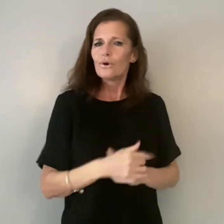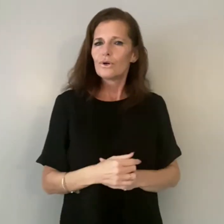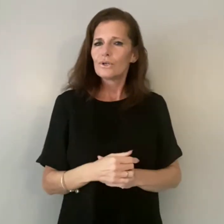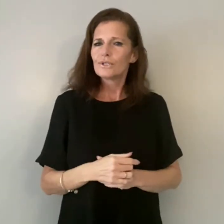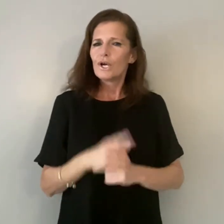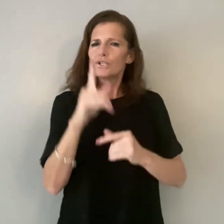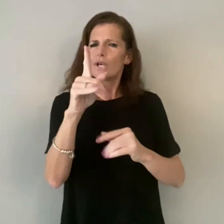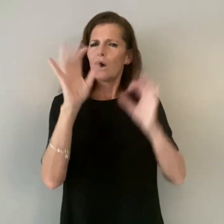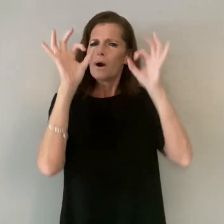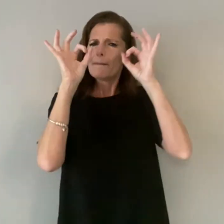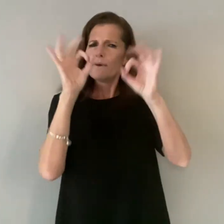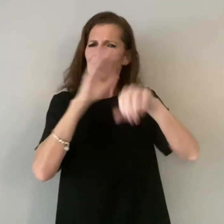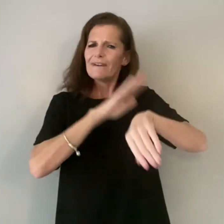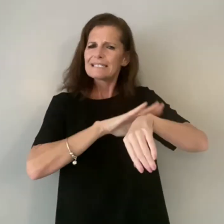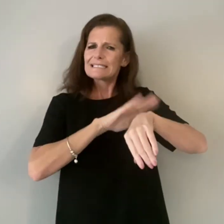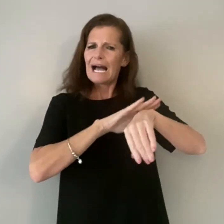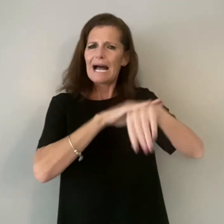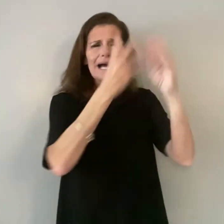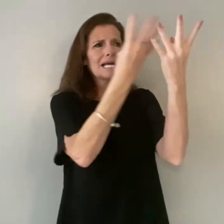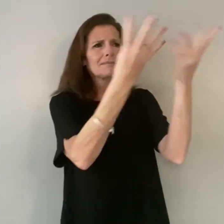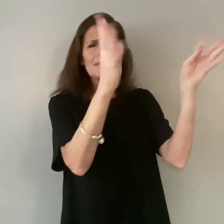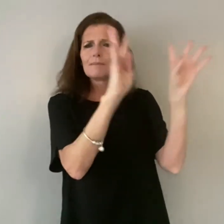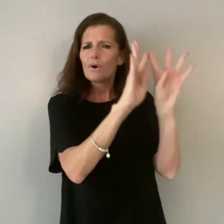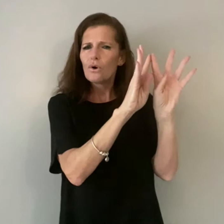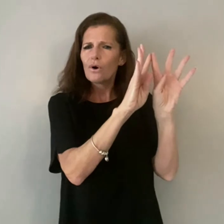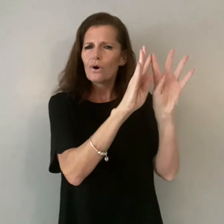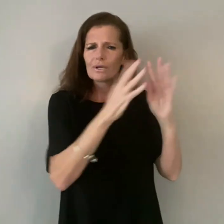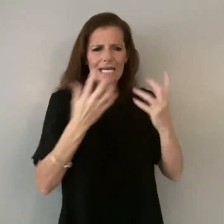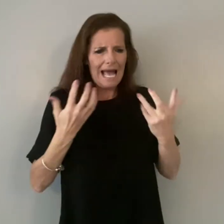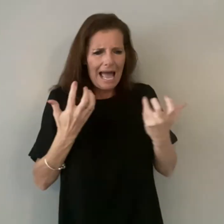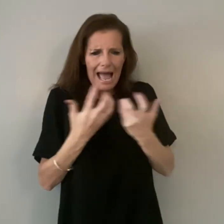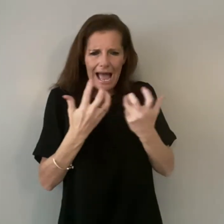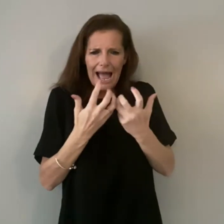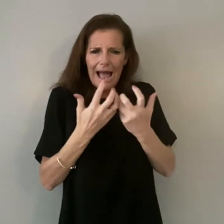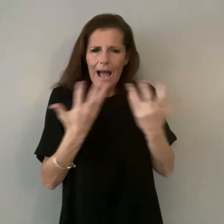So what if the optimum amount of time and how do you